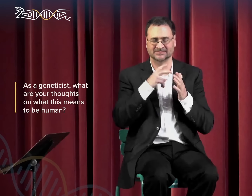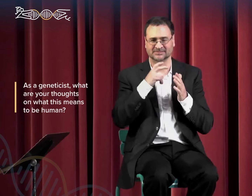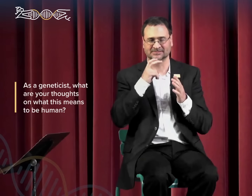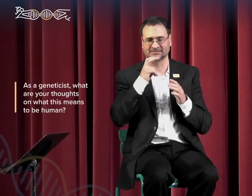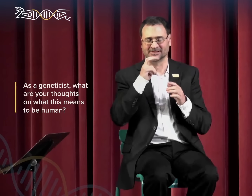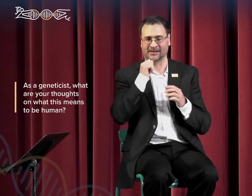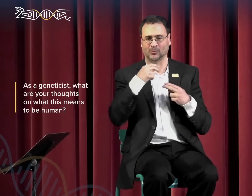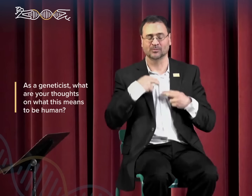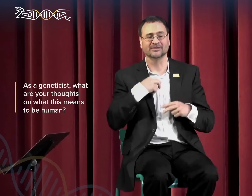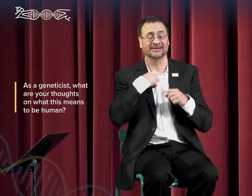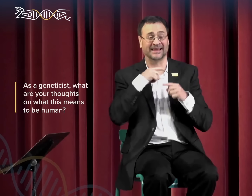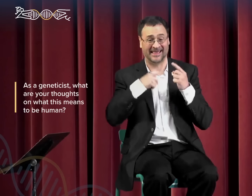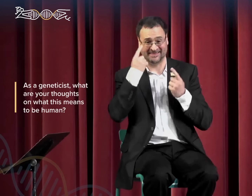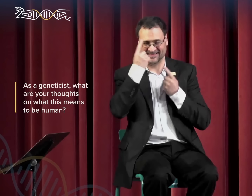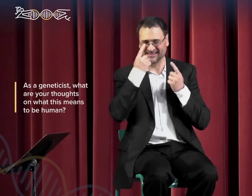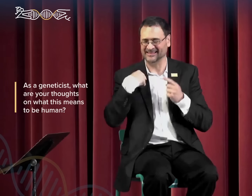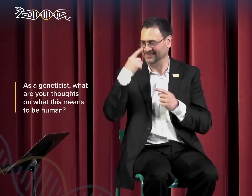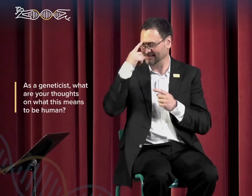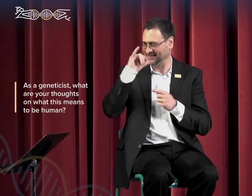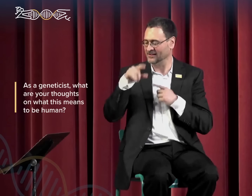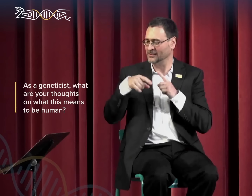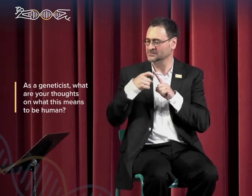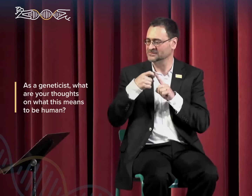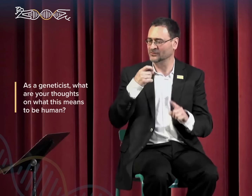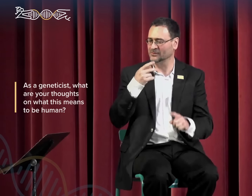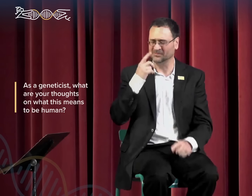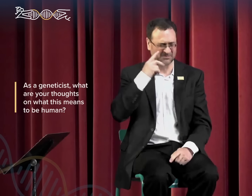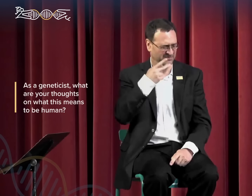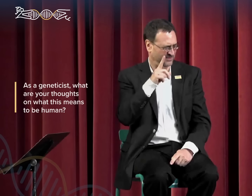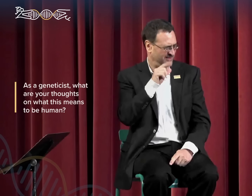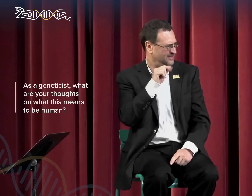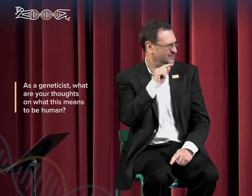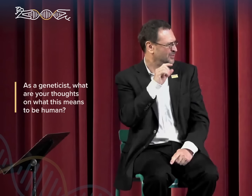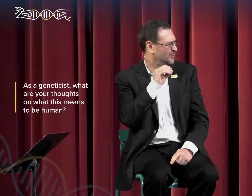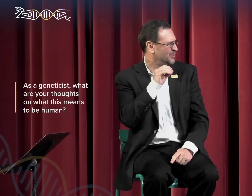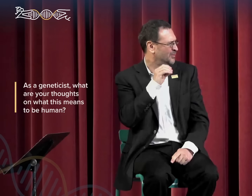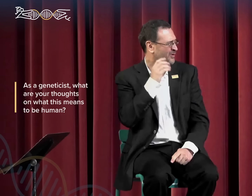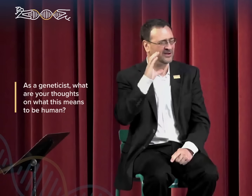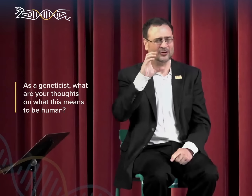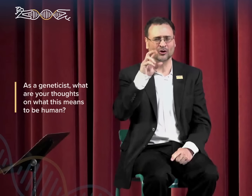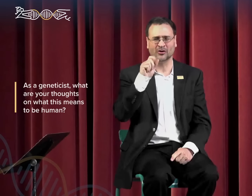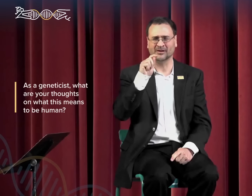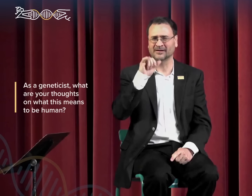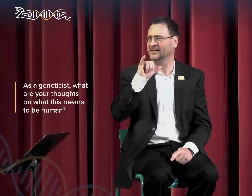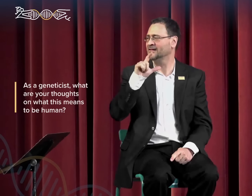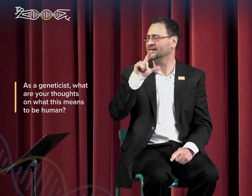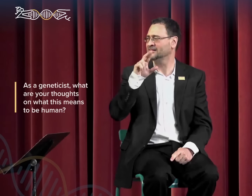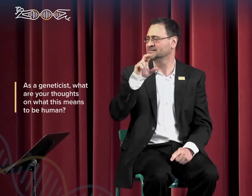are not human. I think that that comes from Plado or from another individual philosopher,